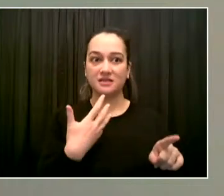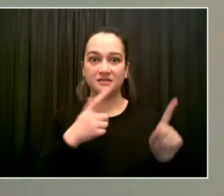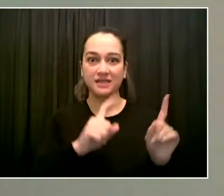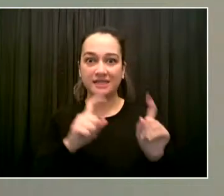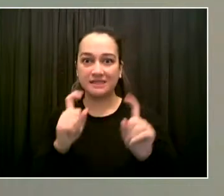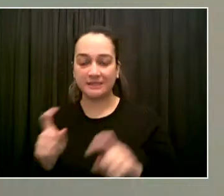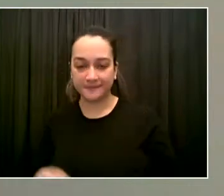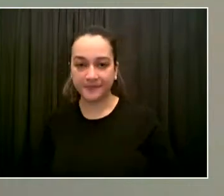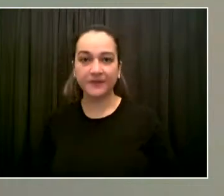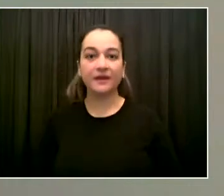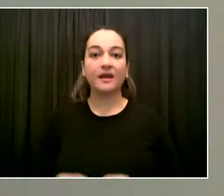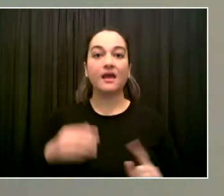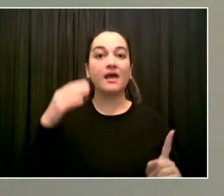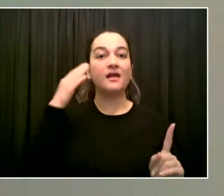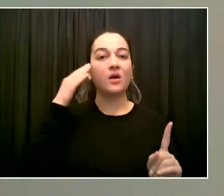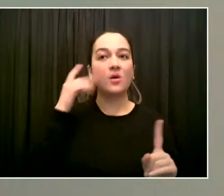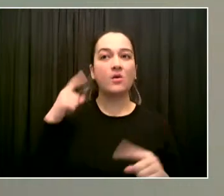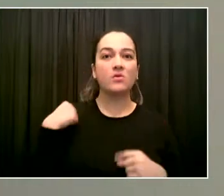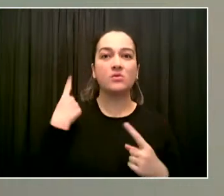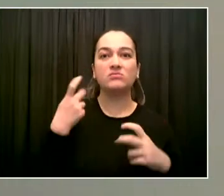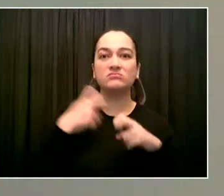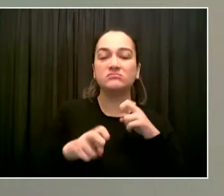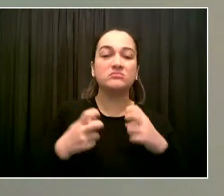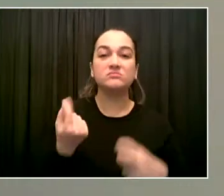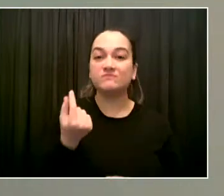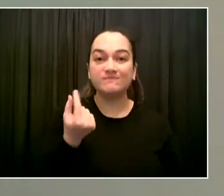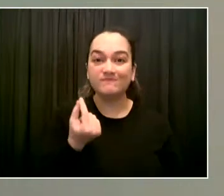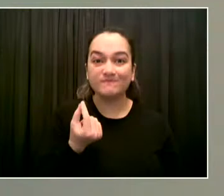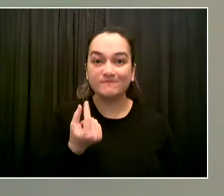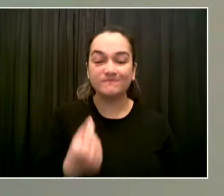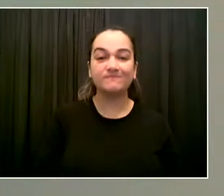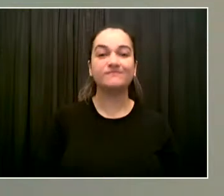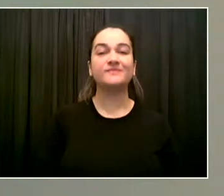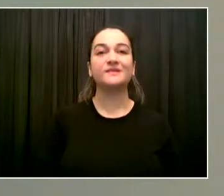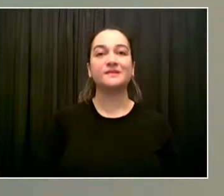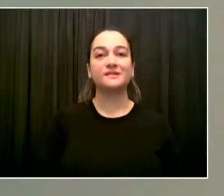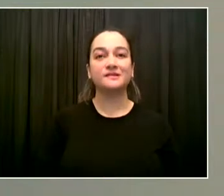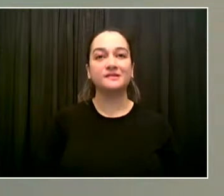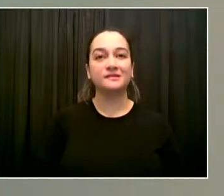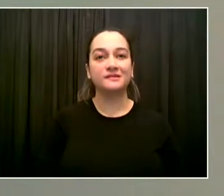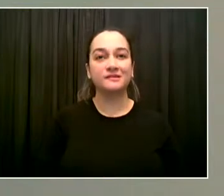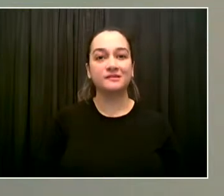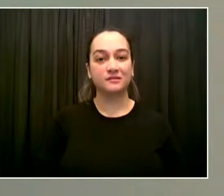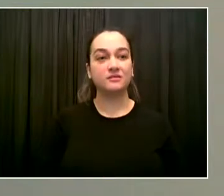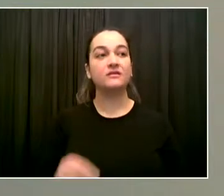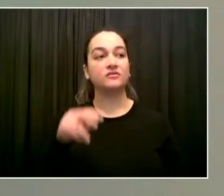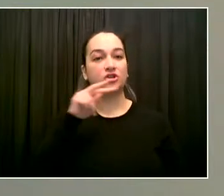WE ARE DOING THROUGHOUT THIS EPIDEMIC. THAT'S BEEN A HCALALELEL NGEFOR U IN THE COMMUNITY.